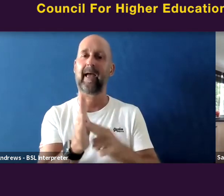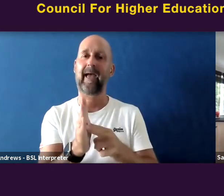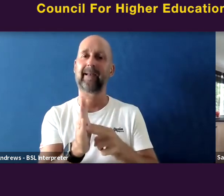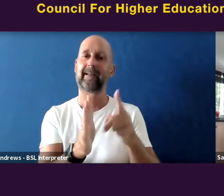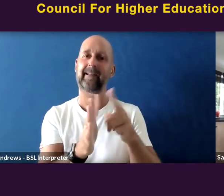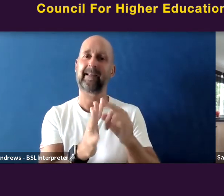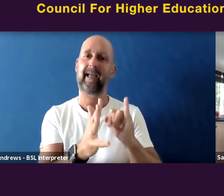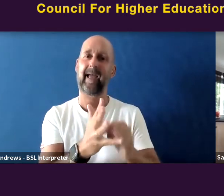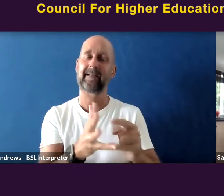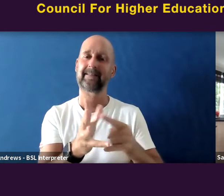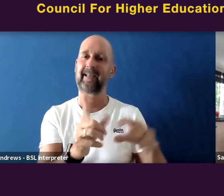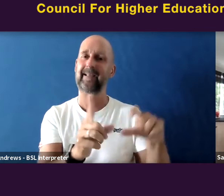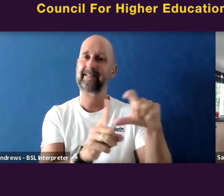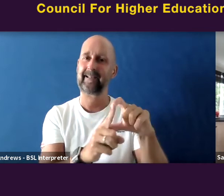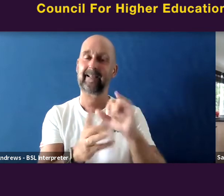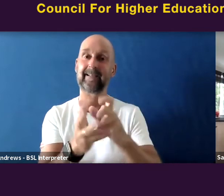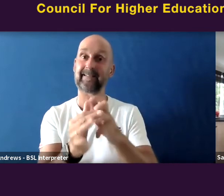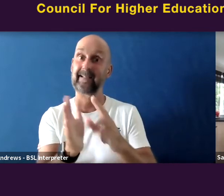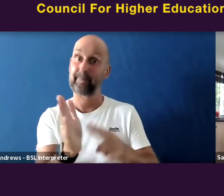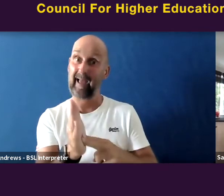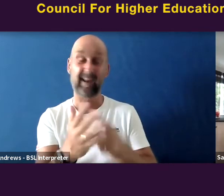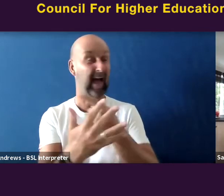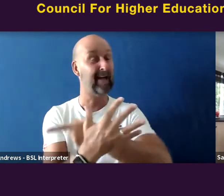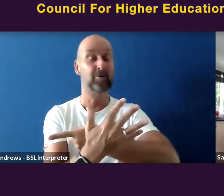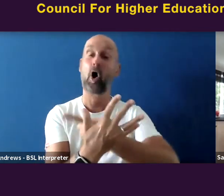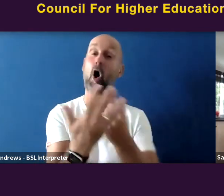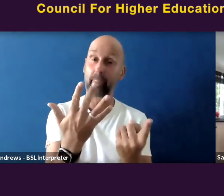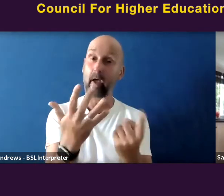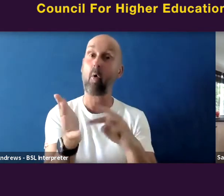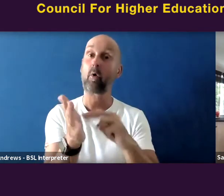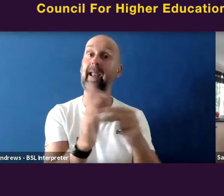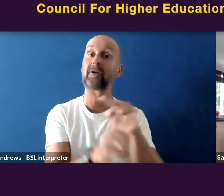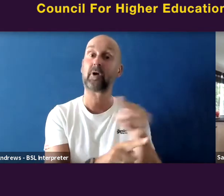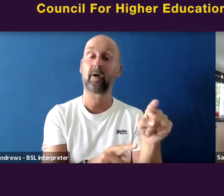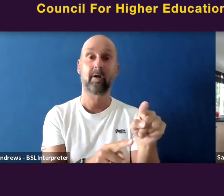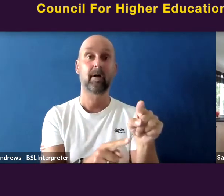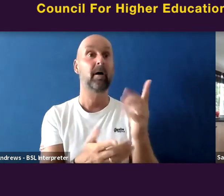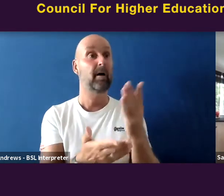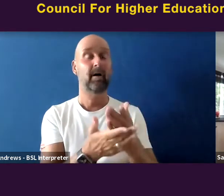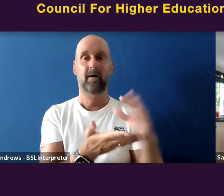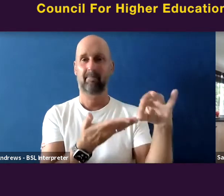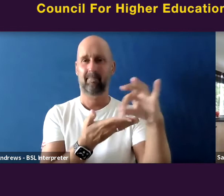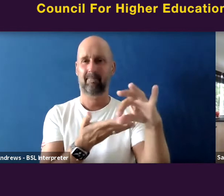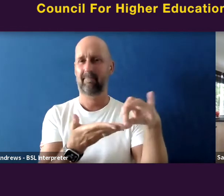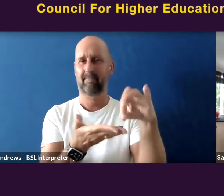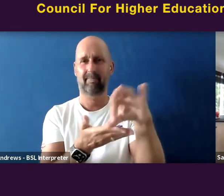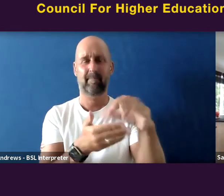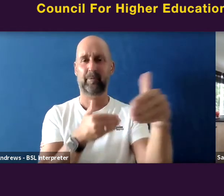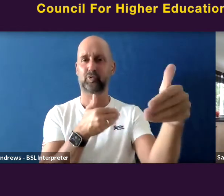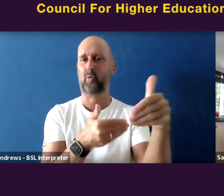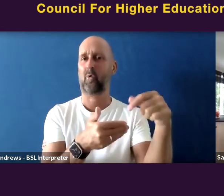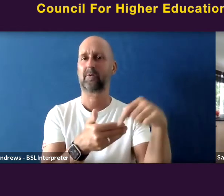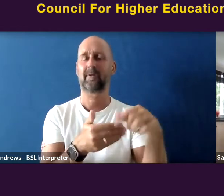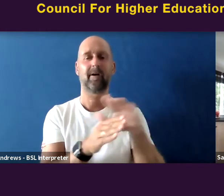CVAN and others, our impact has been piecemeal and short-lived, rather than the strategic and